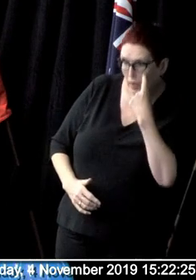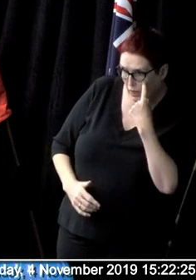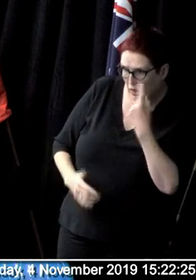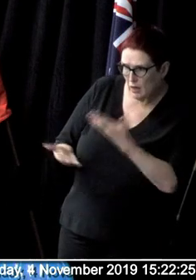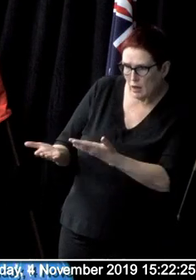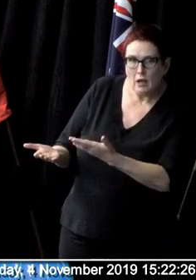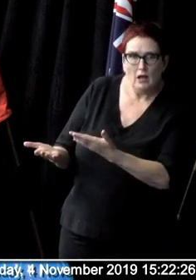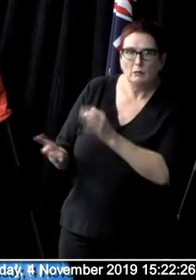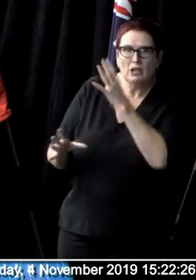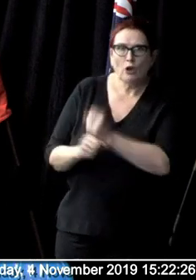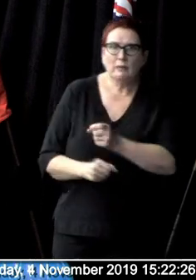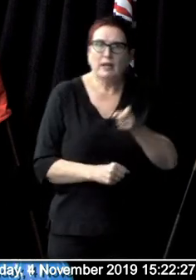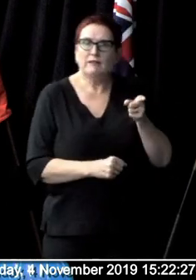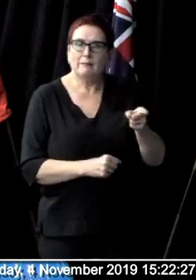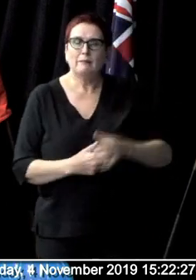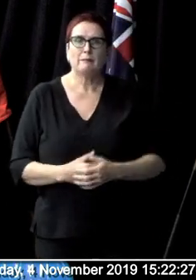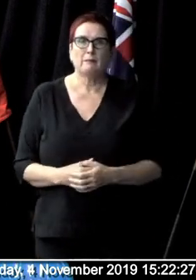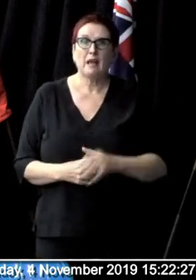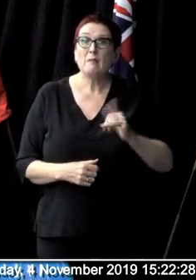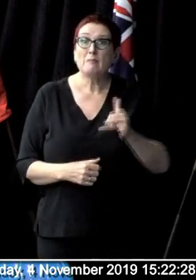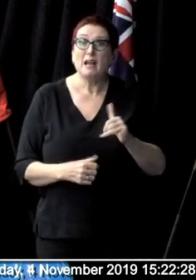because that witness also happened to have a disability.